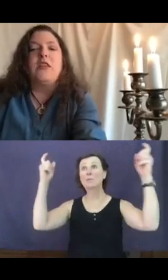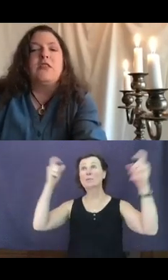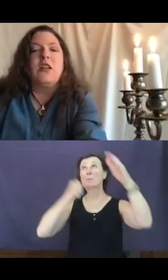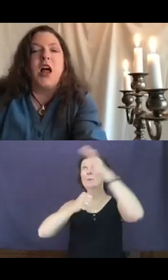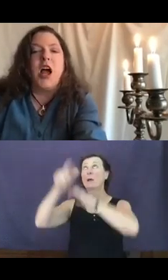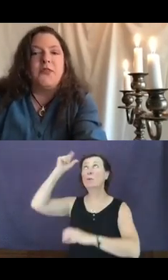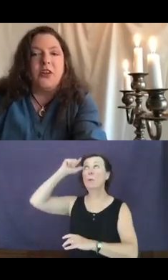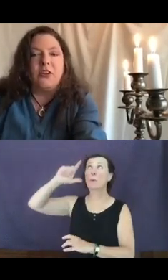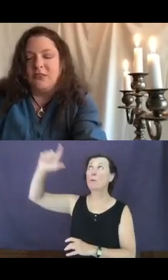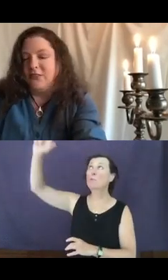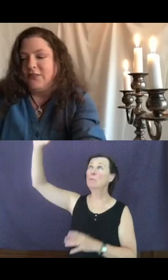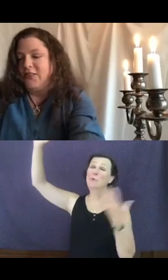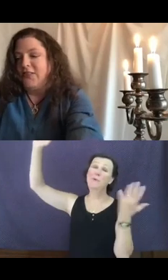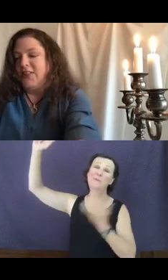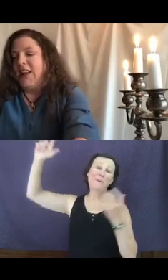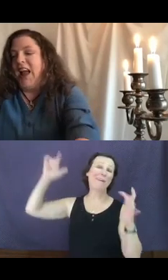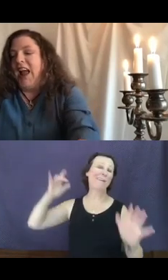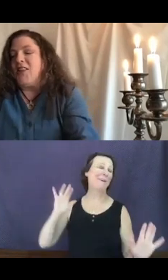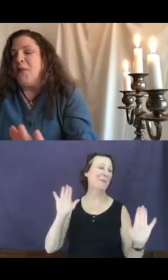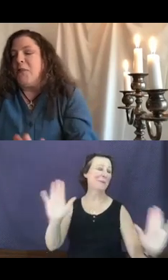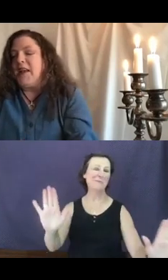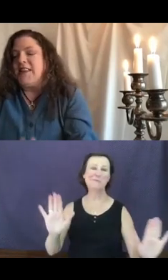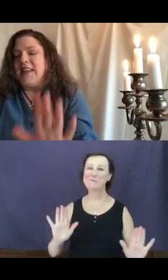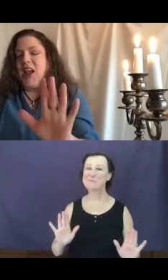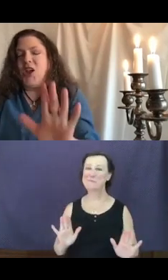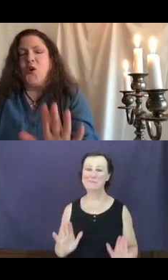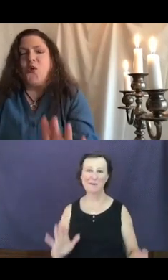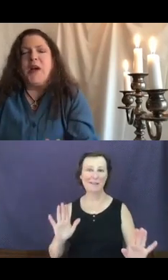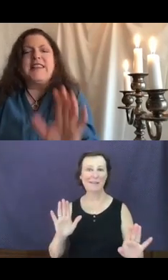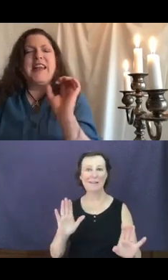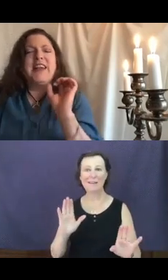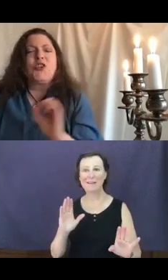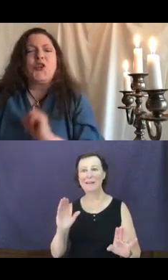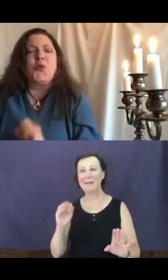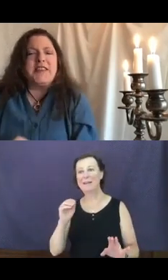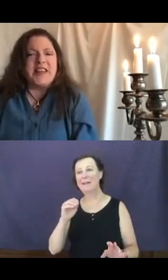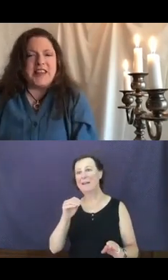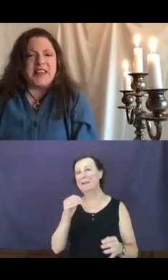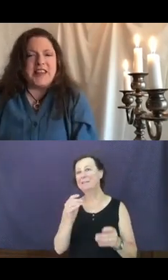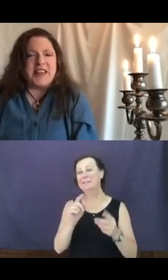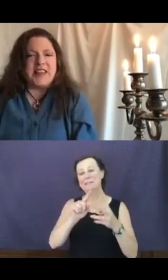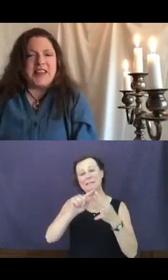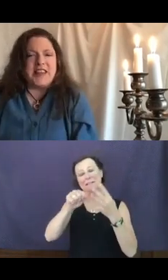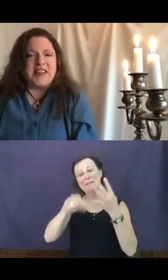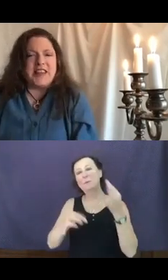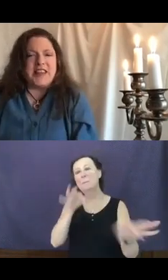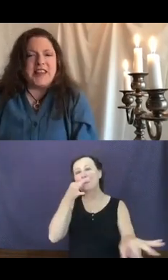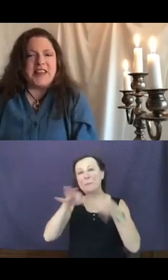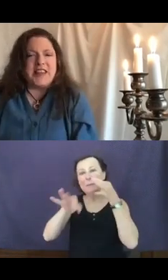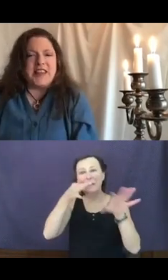delightful, and the mints and quince, exquisite!